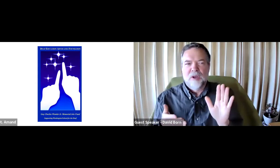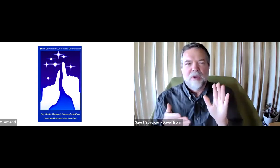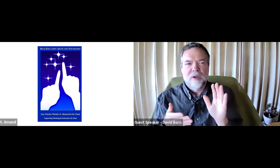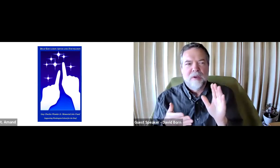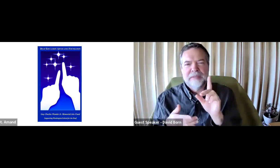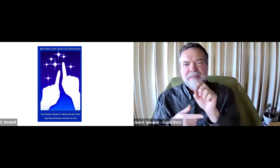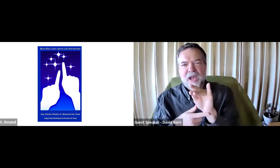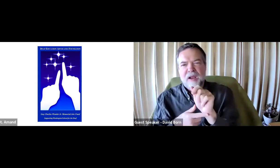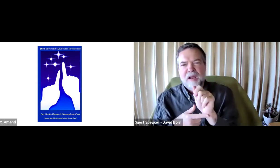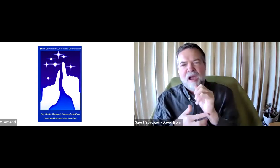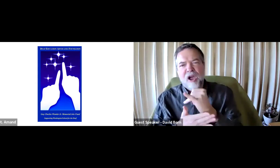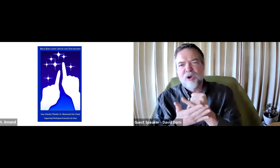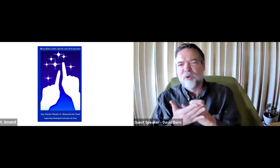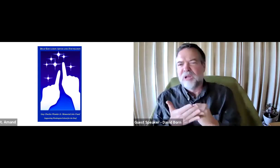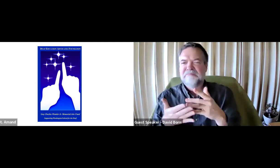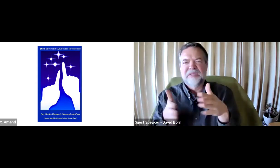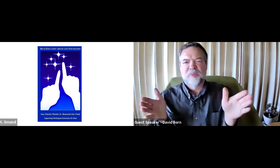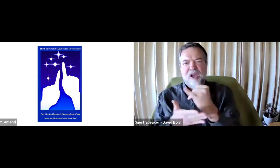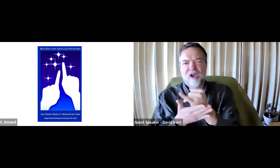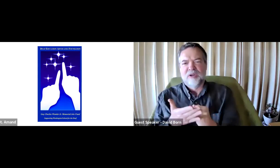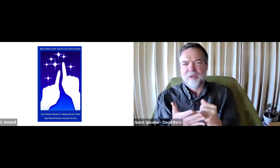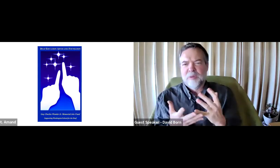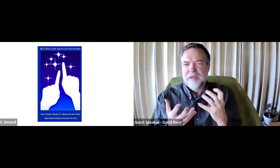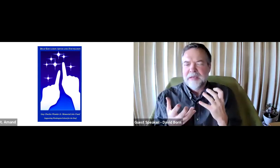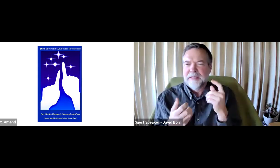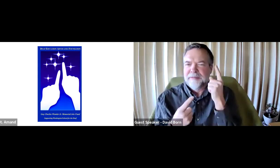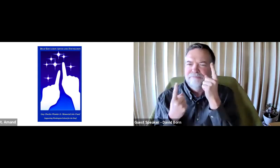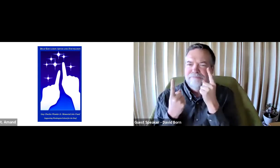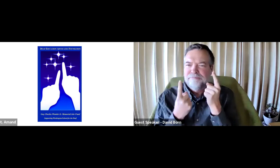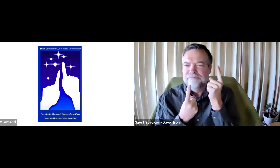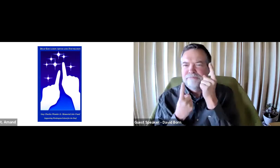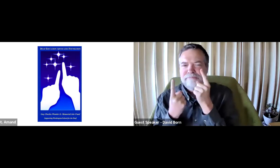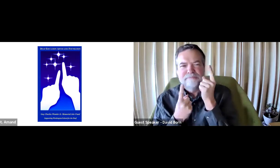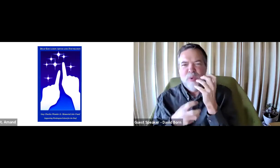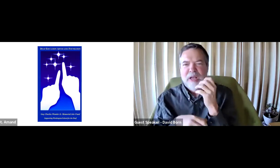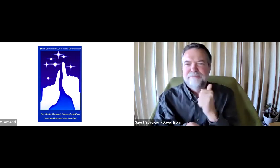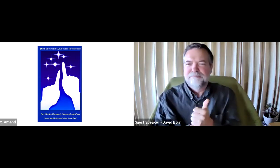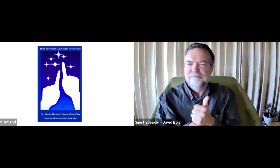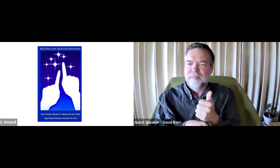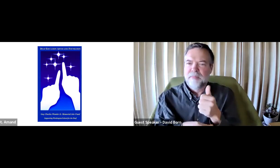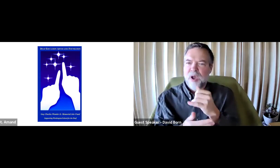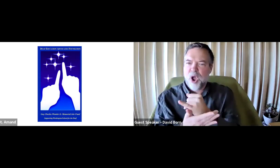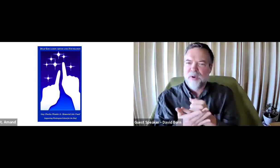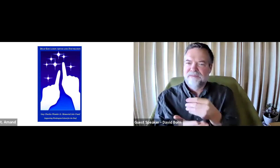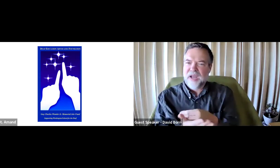his passion and bring De'VIA art and art in general,